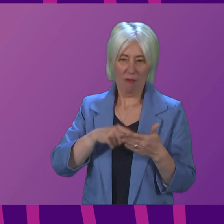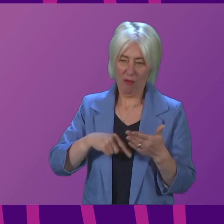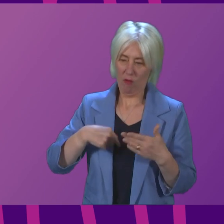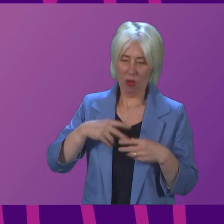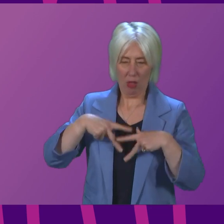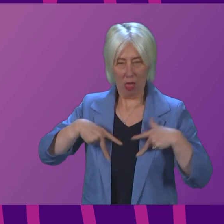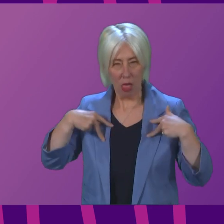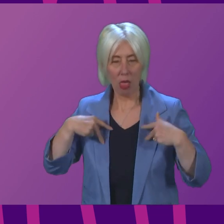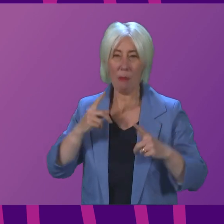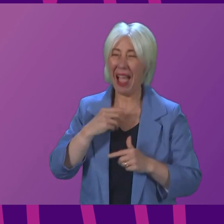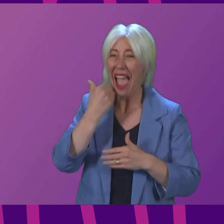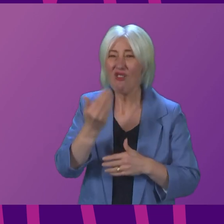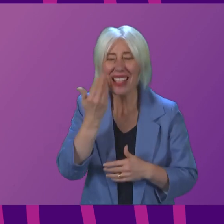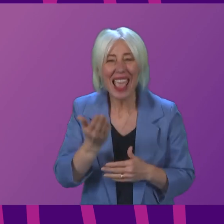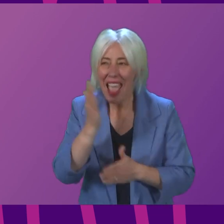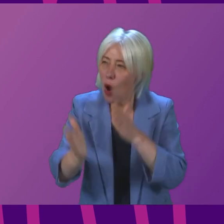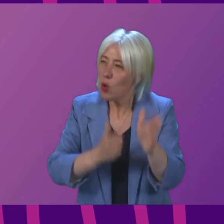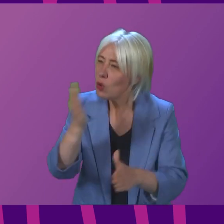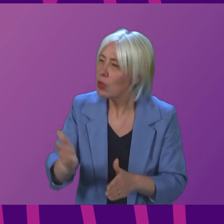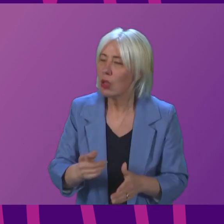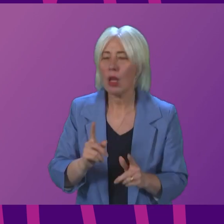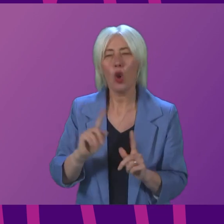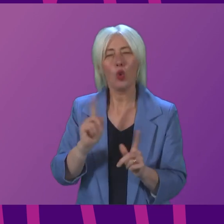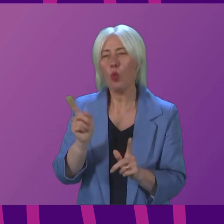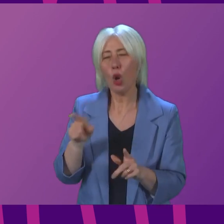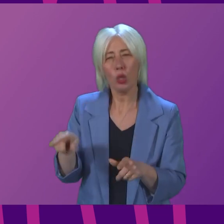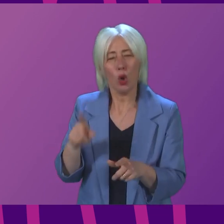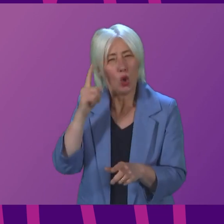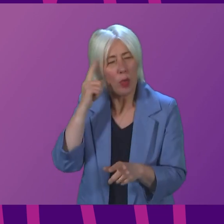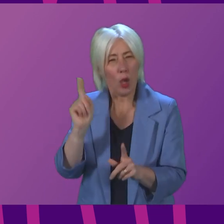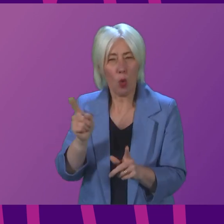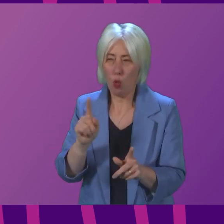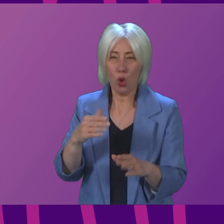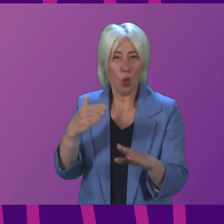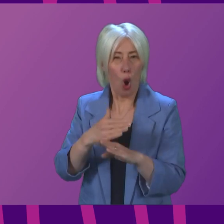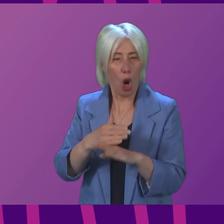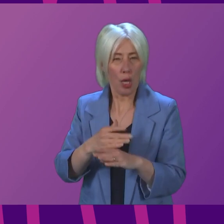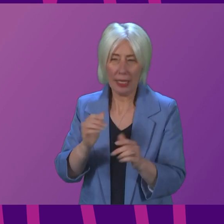Will the First Minister outline what work is under way to eliminate prejudice and misogyny